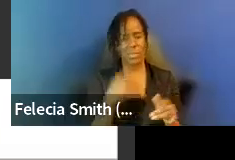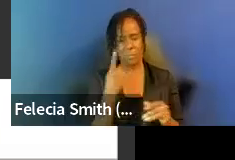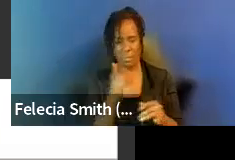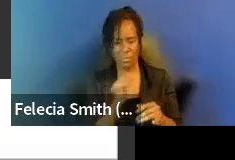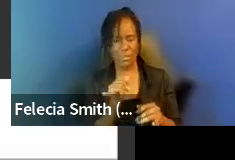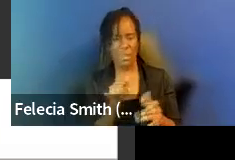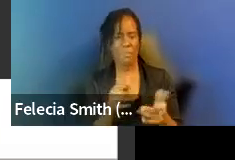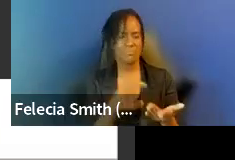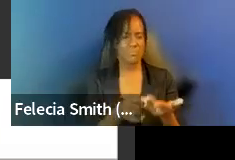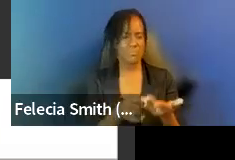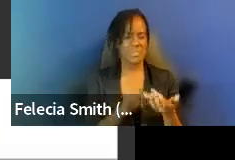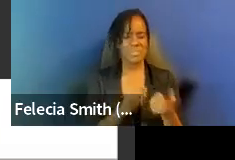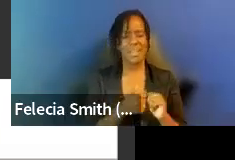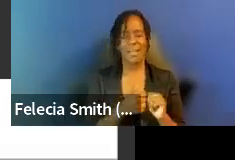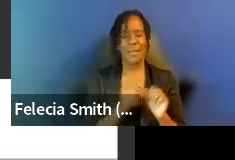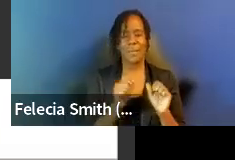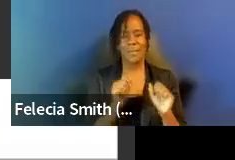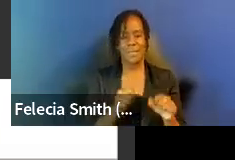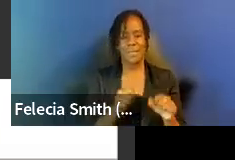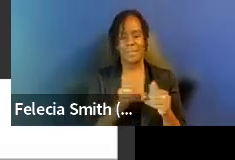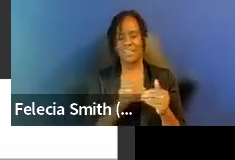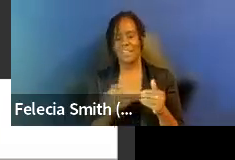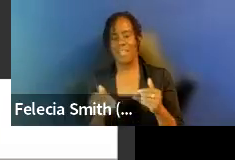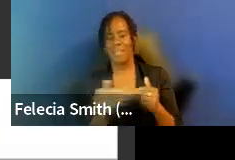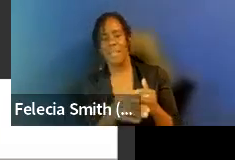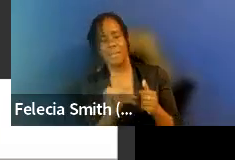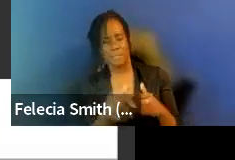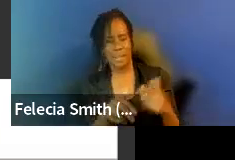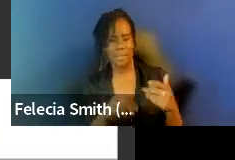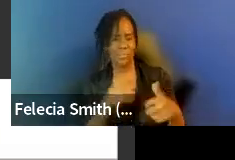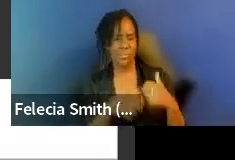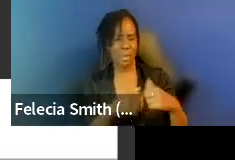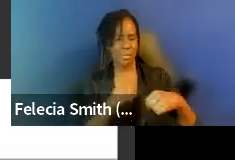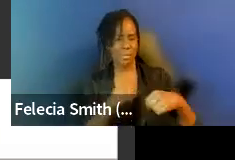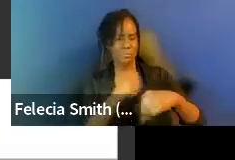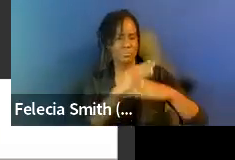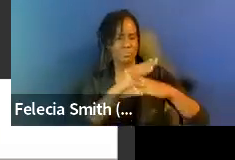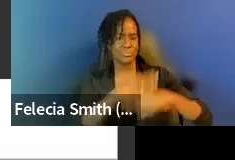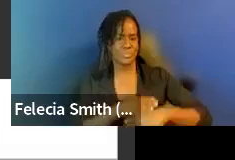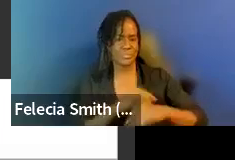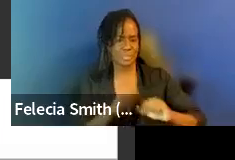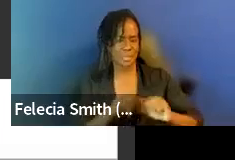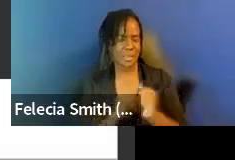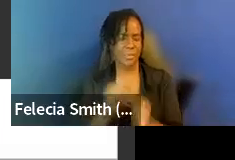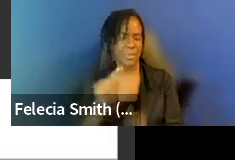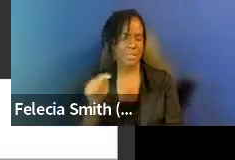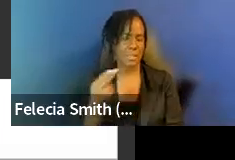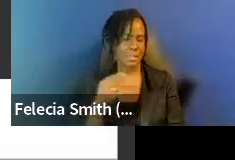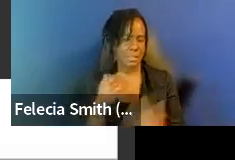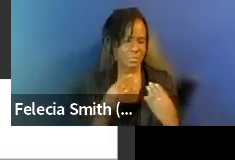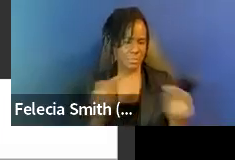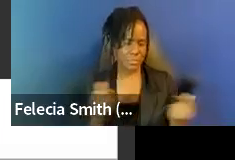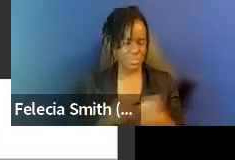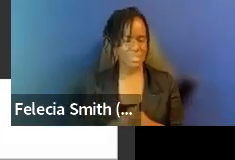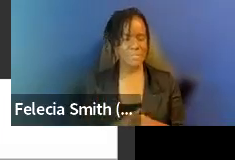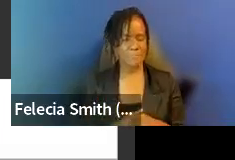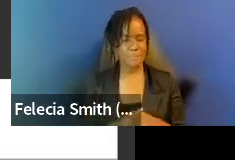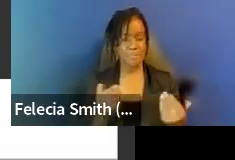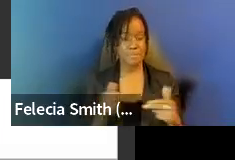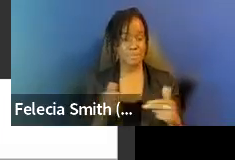unintended consequence one could be cat Bush